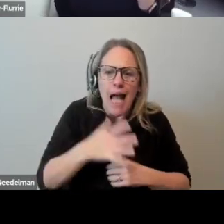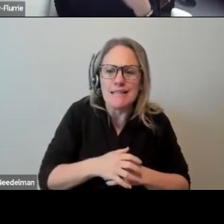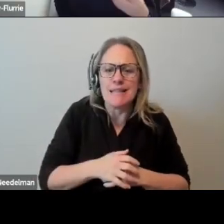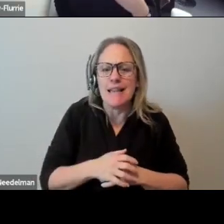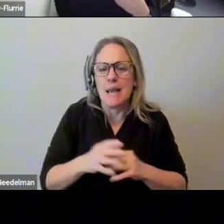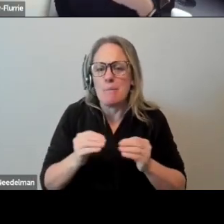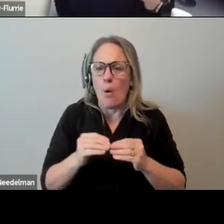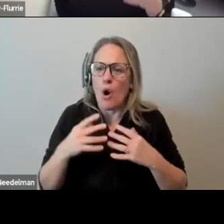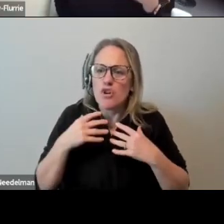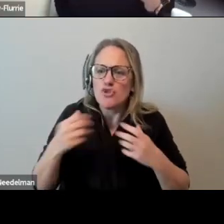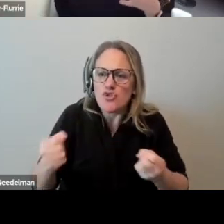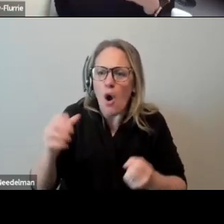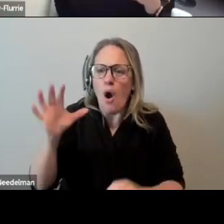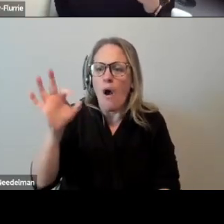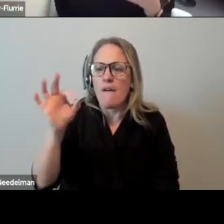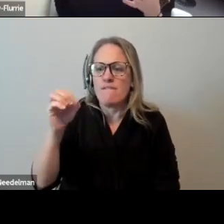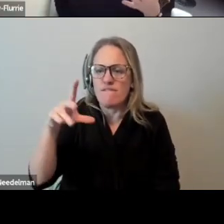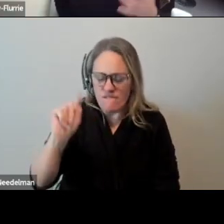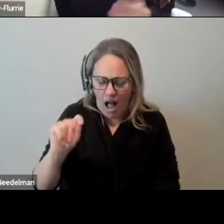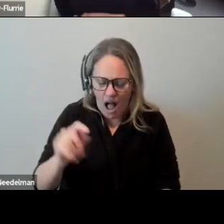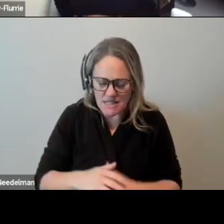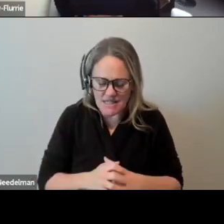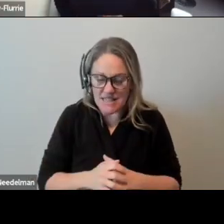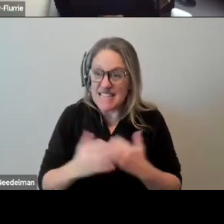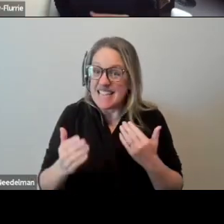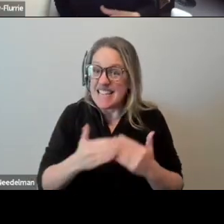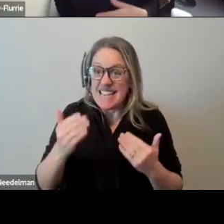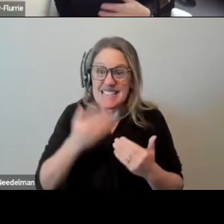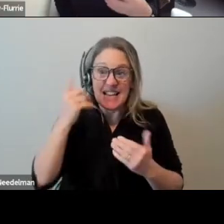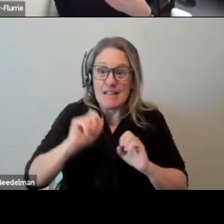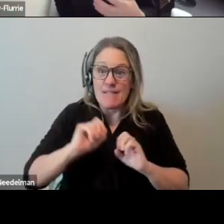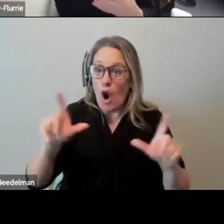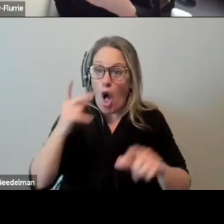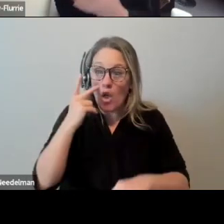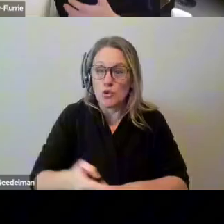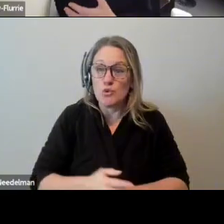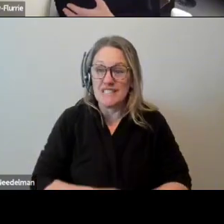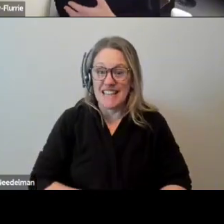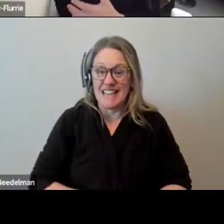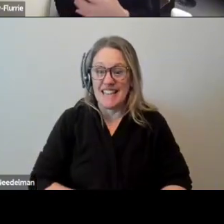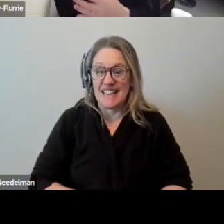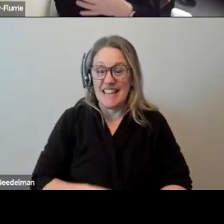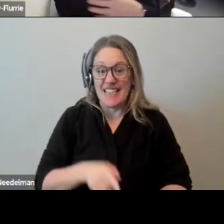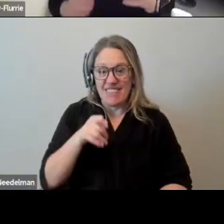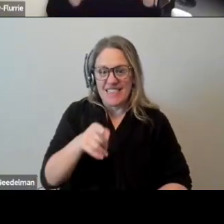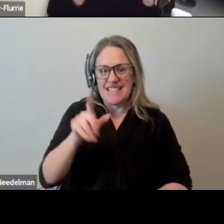and it was easier for everyone to see. And this low vision keyboard is available